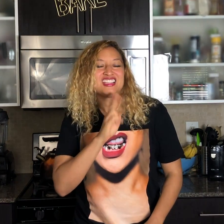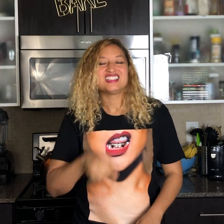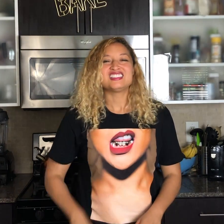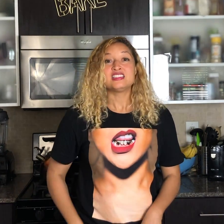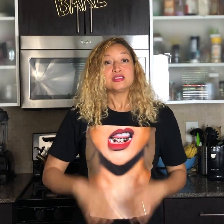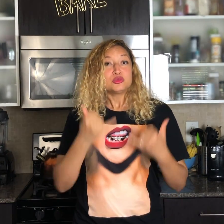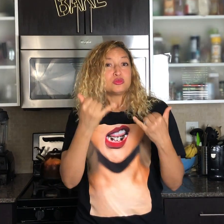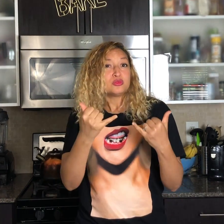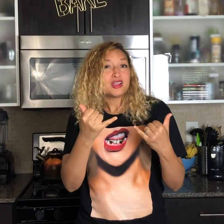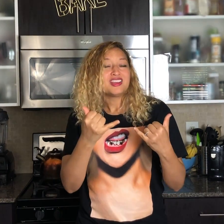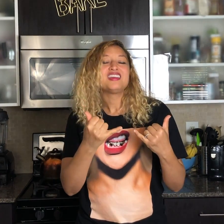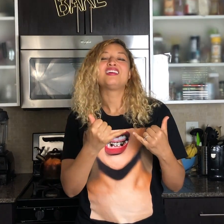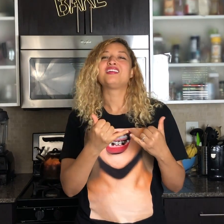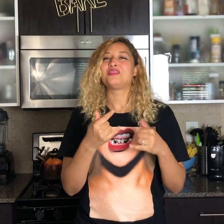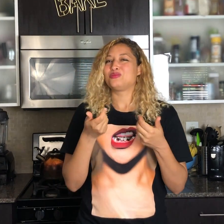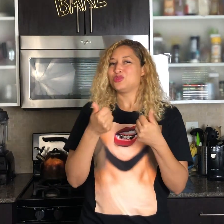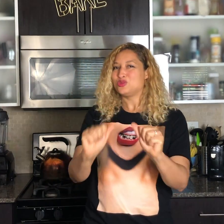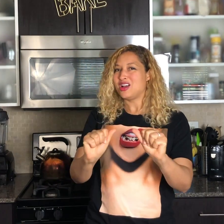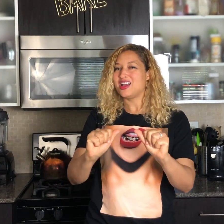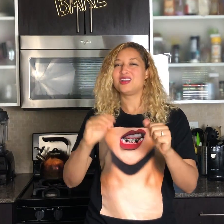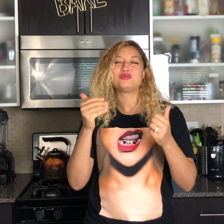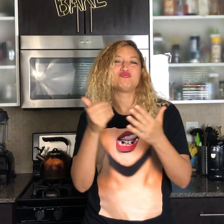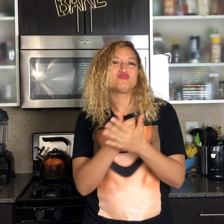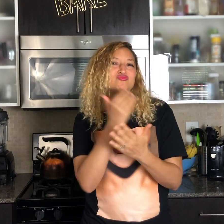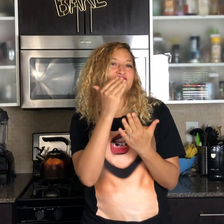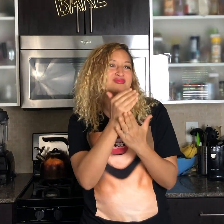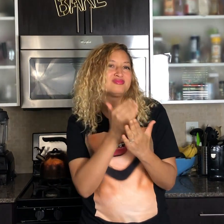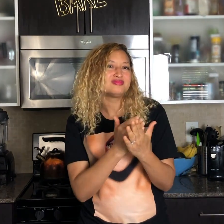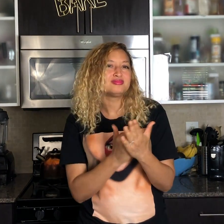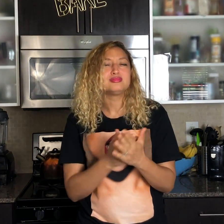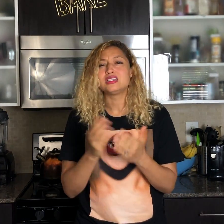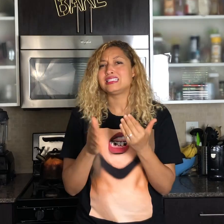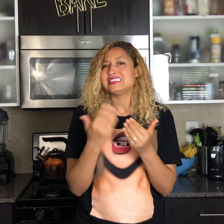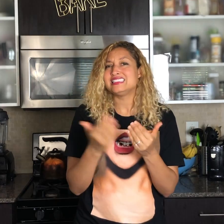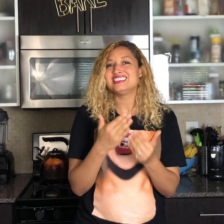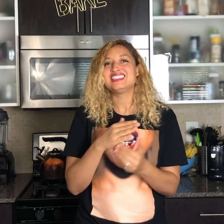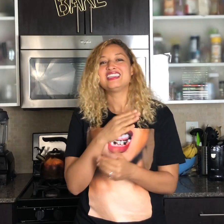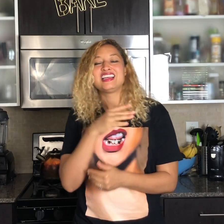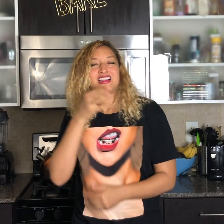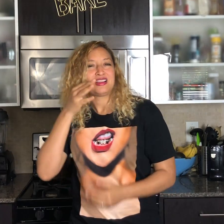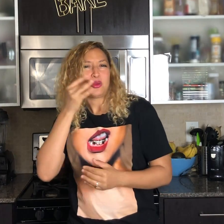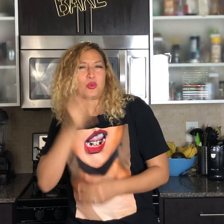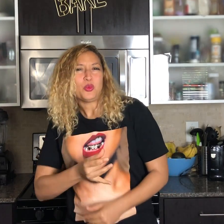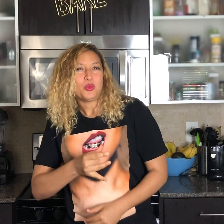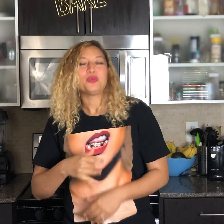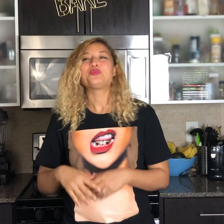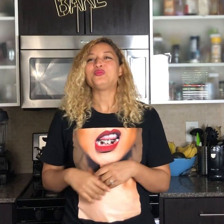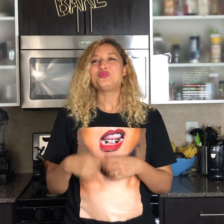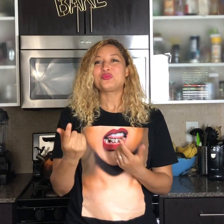Today I'm going try and new recipe. It's easy and delicious!